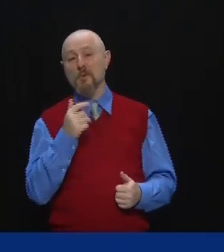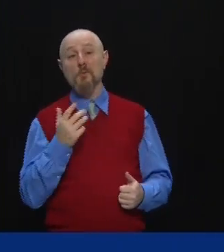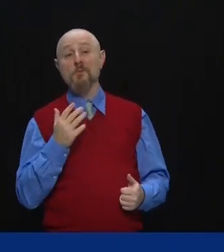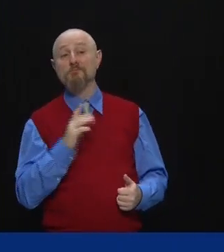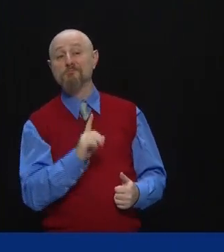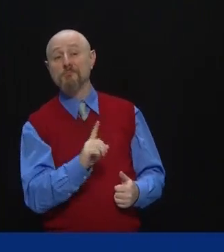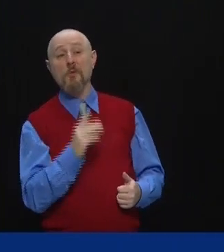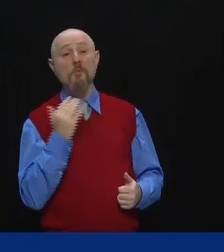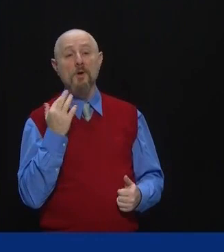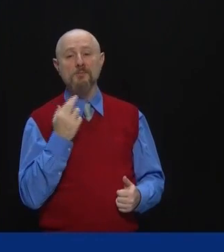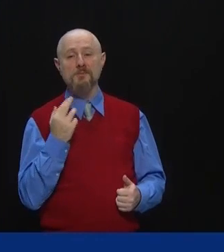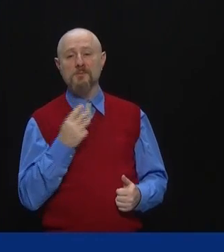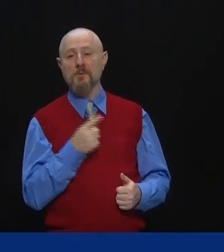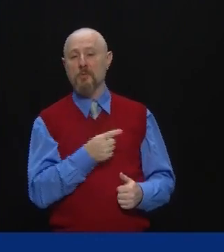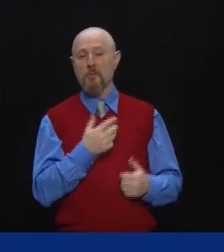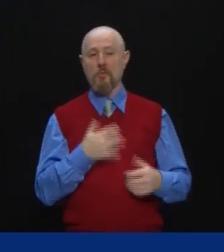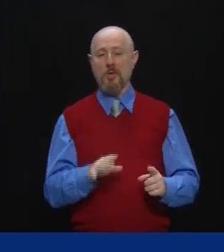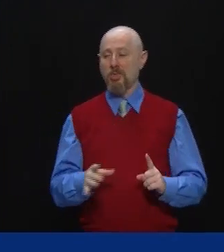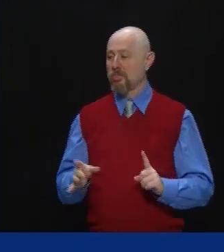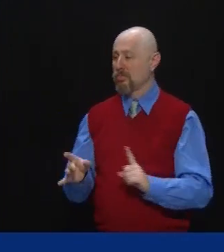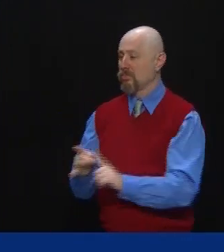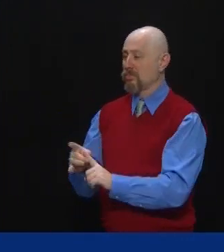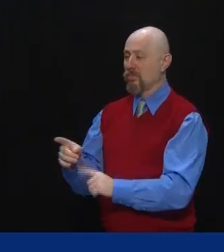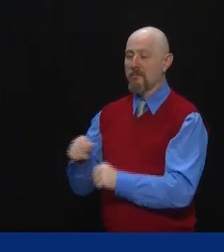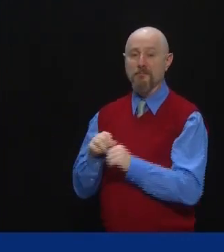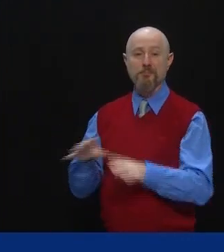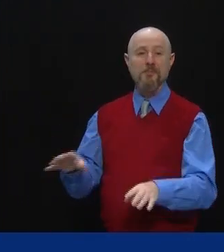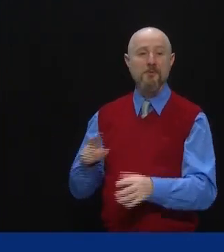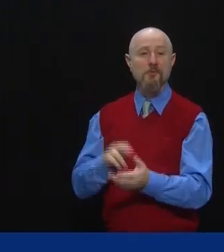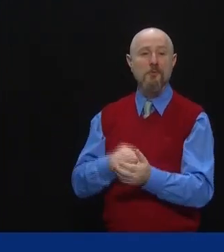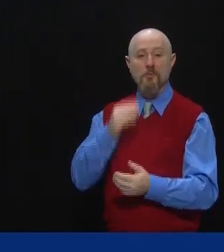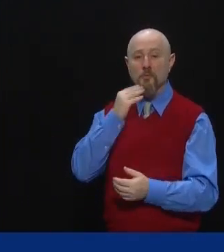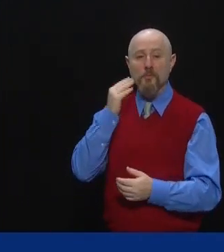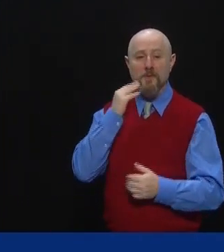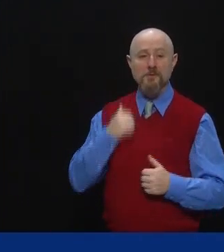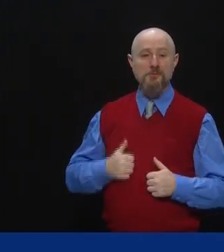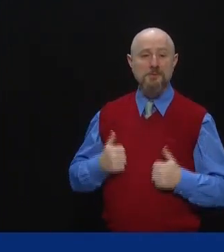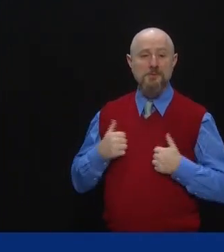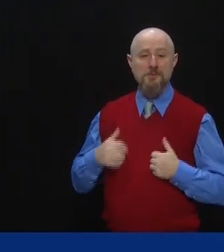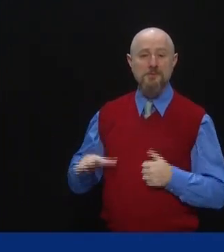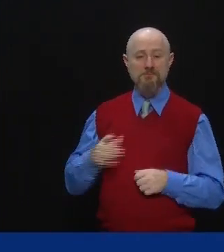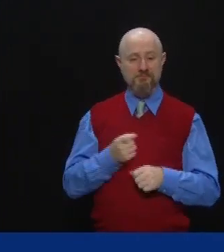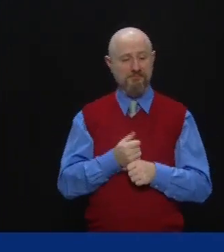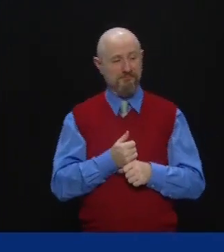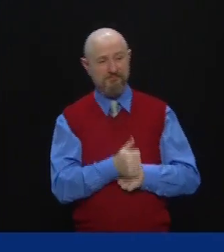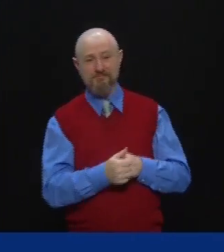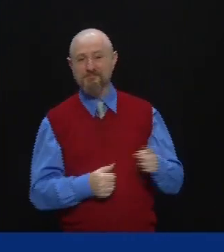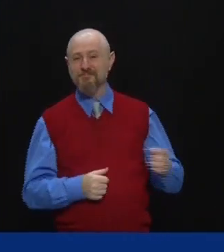VISIT YOUR LOVED ONE, BUT ALSO DON'T GIVE A REASON THAT THAT LOVED ONE DOES NO SURVIVE